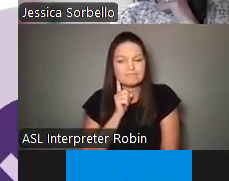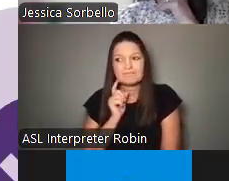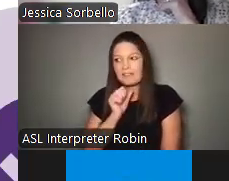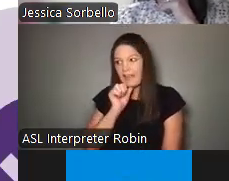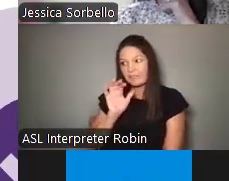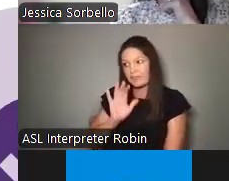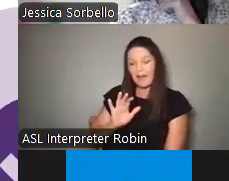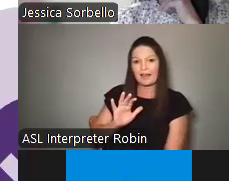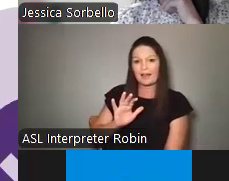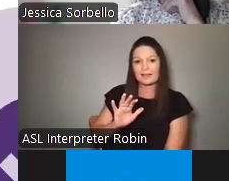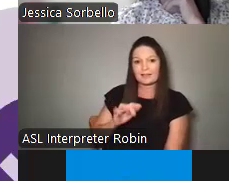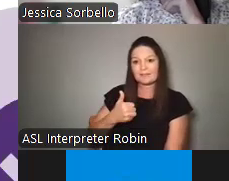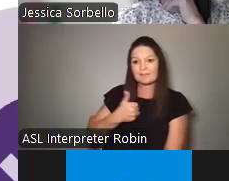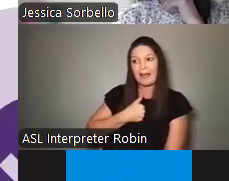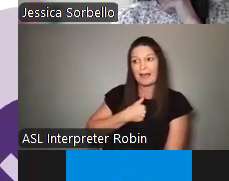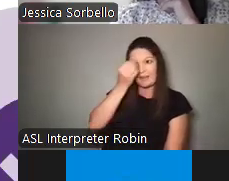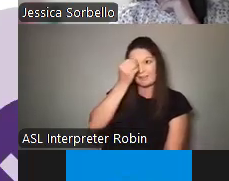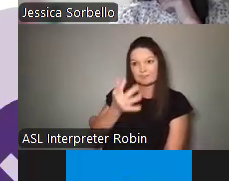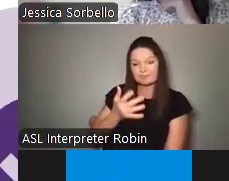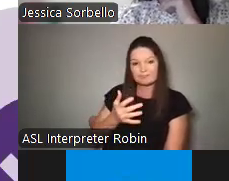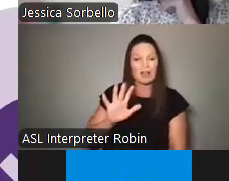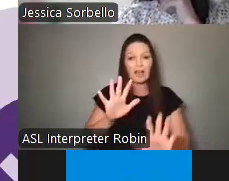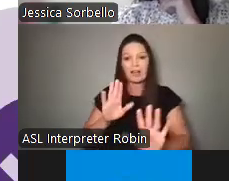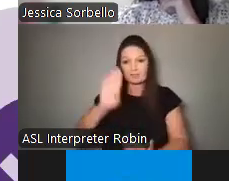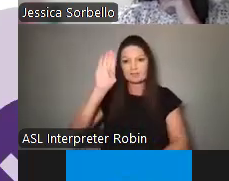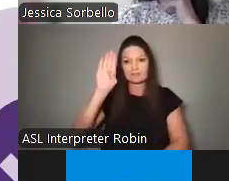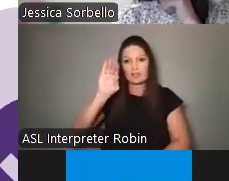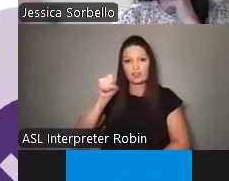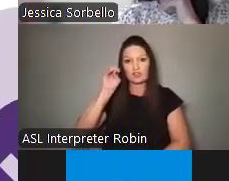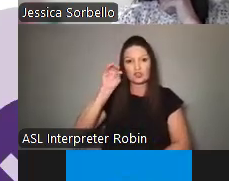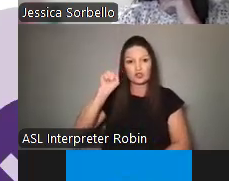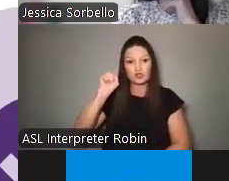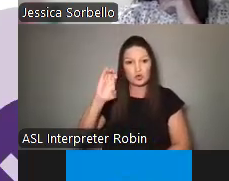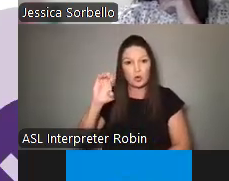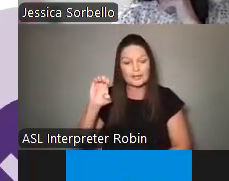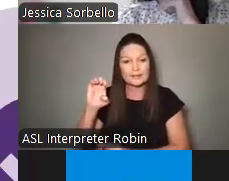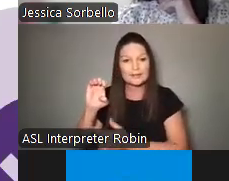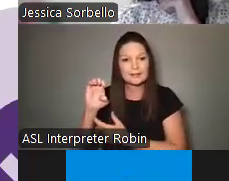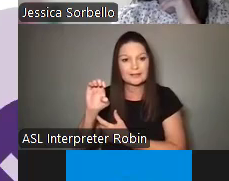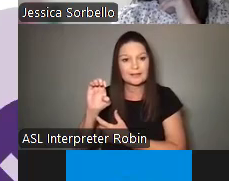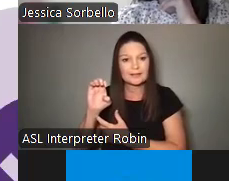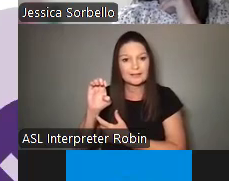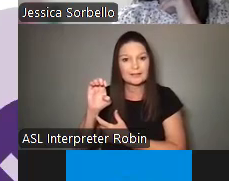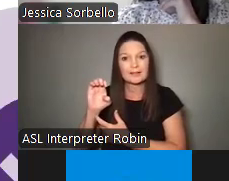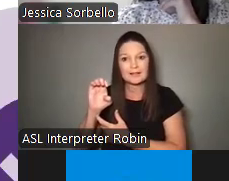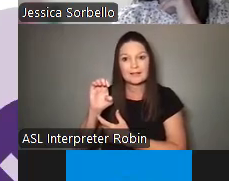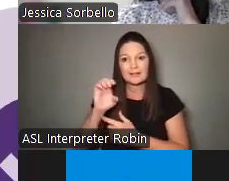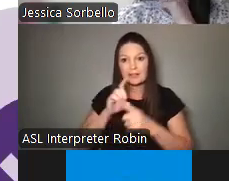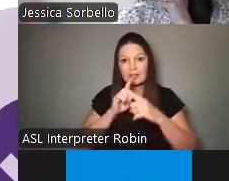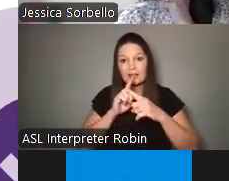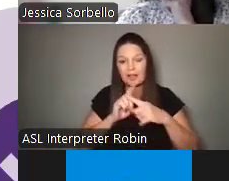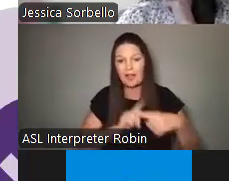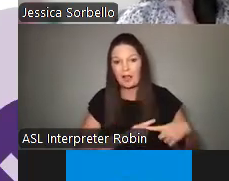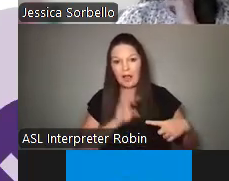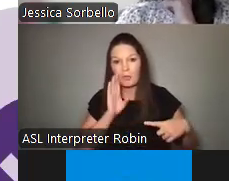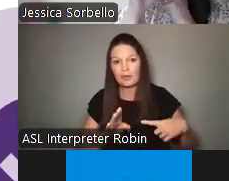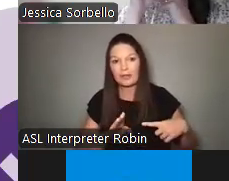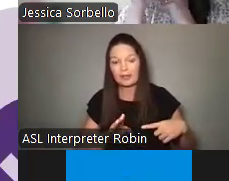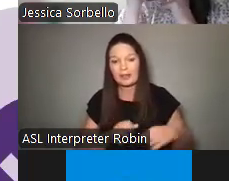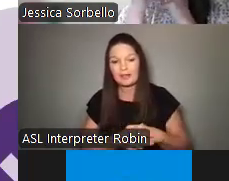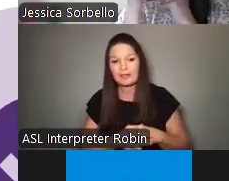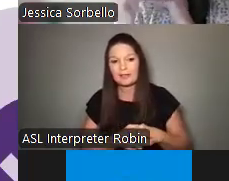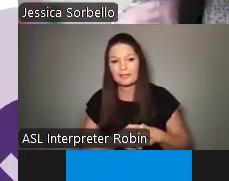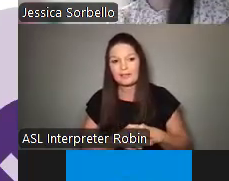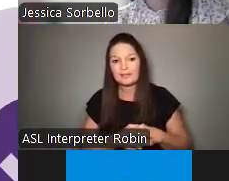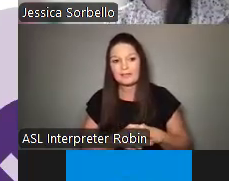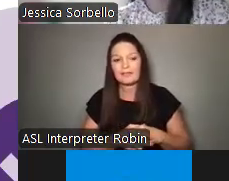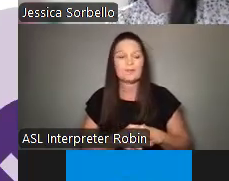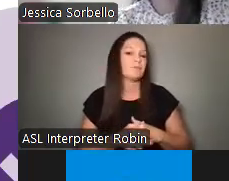find you Joyce here and allow you to talk.